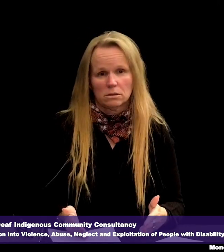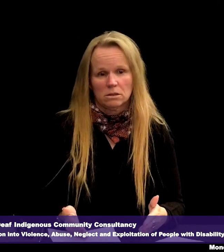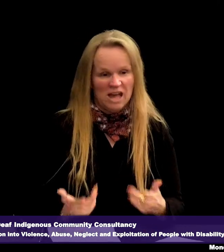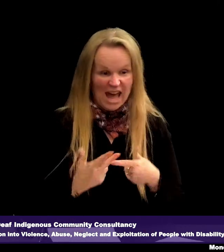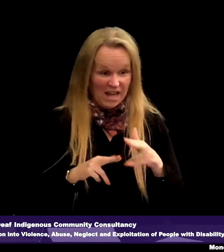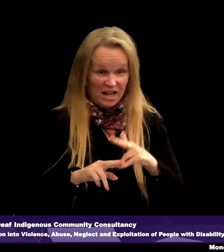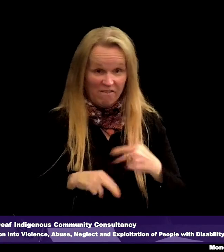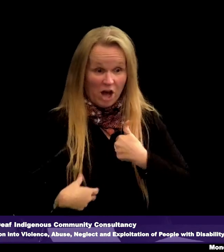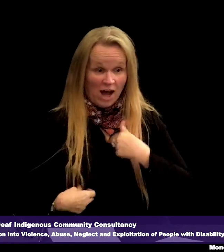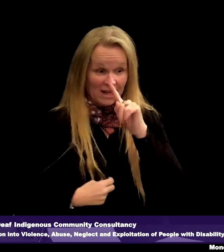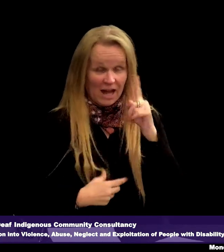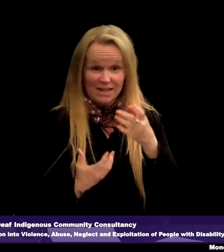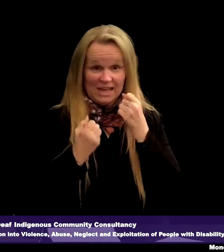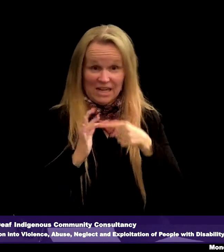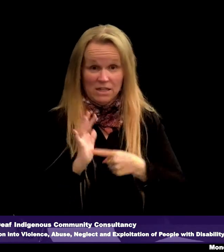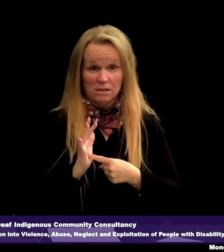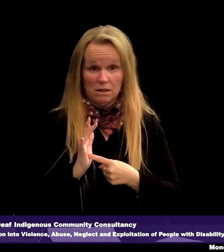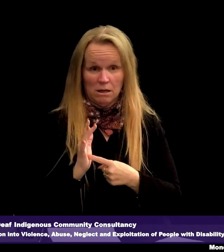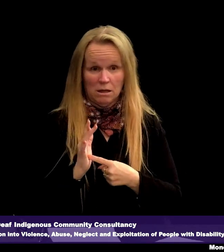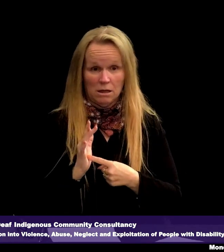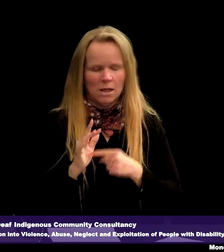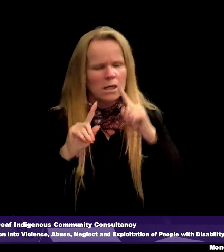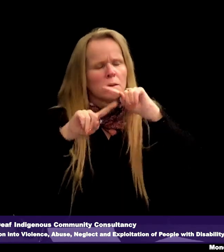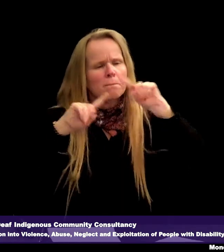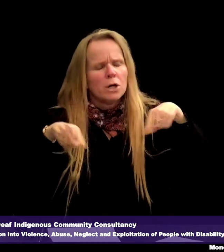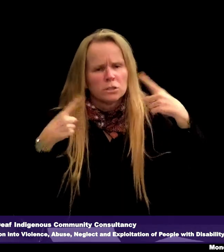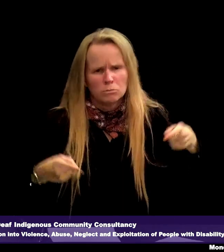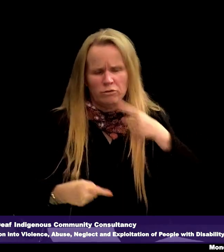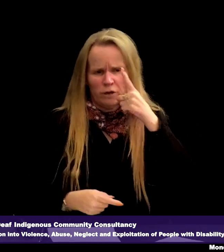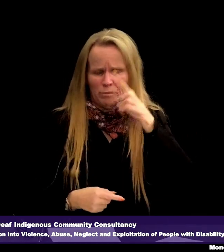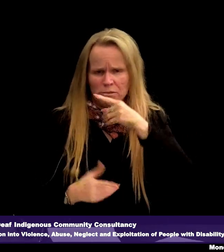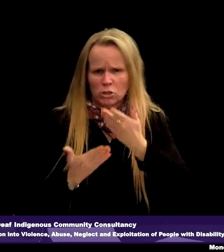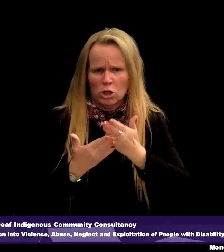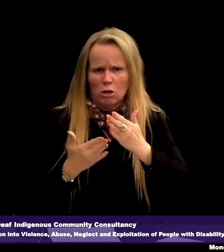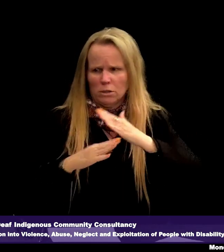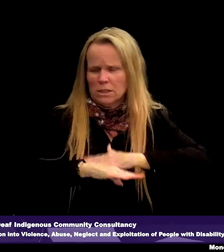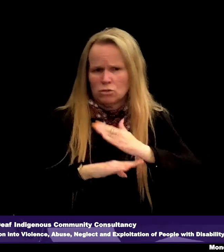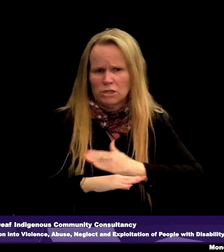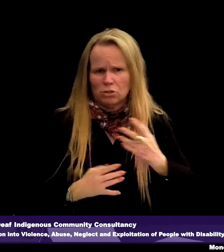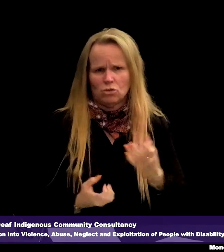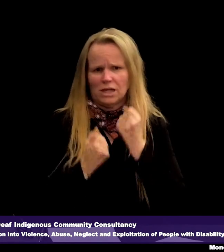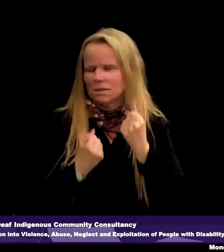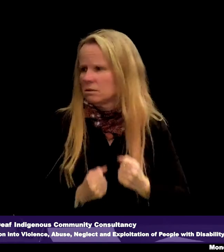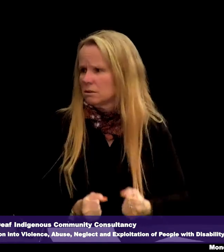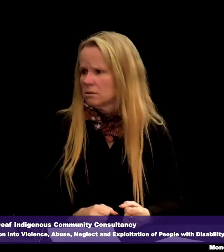That I'm heard. And if I can't get it, it's impossible for people on country to get it.